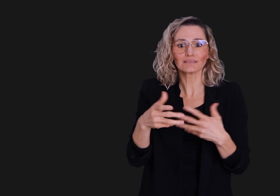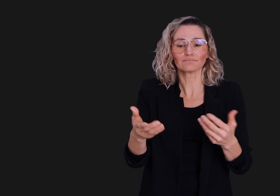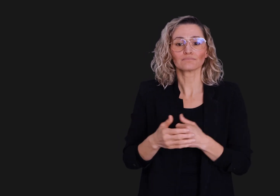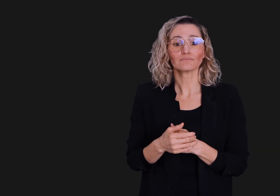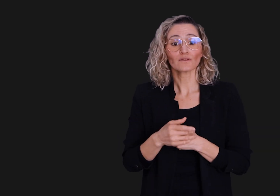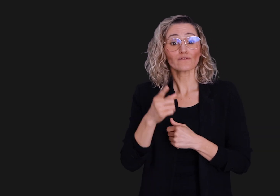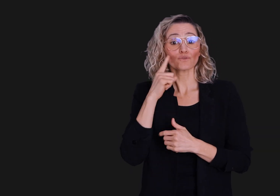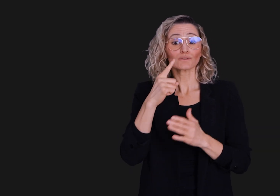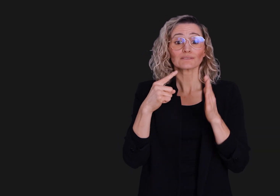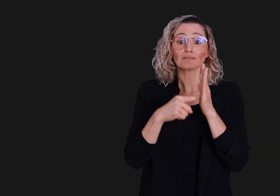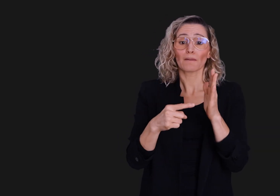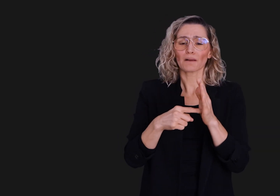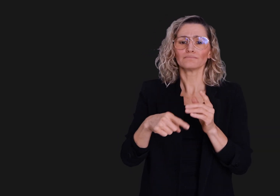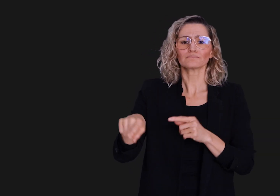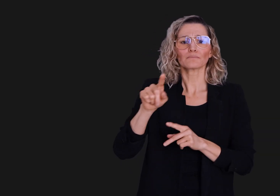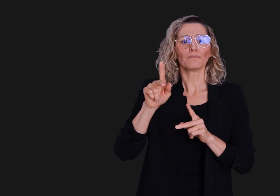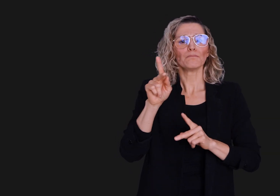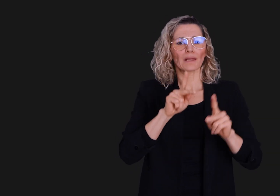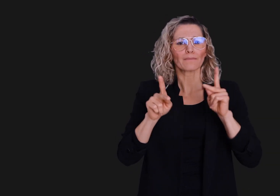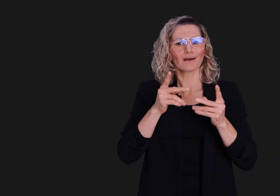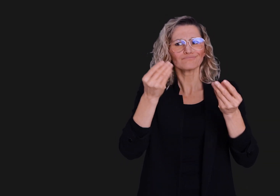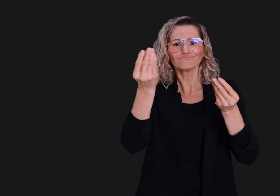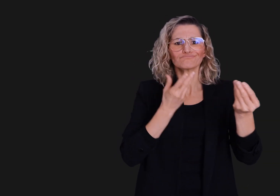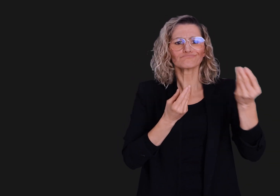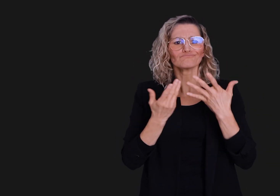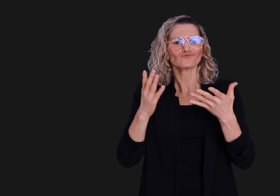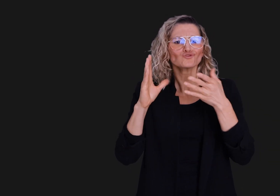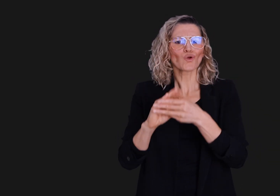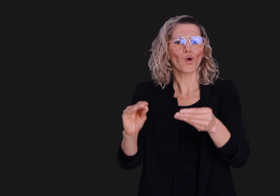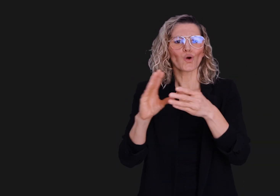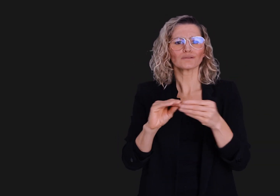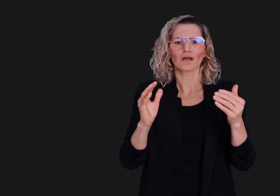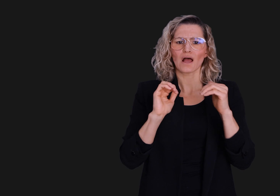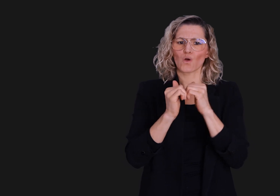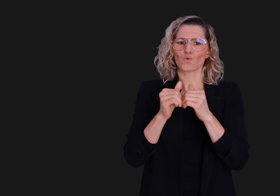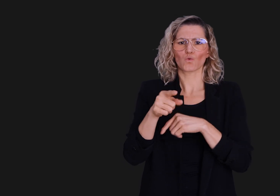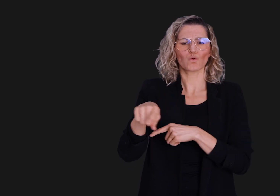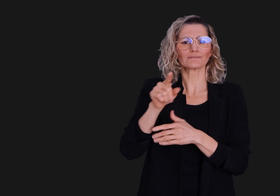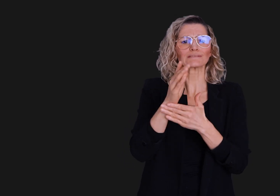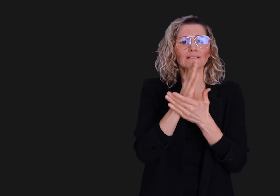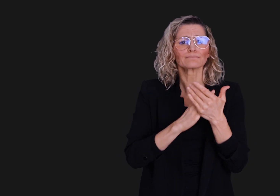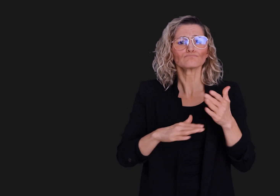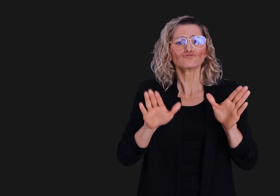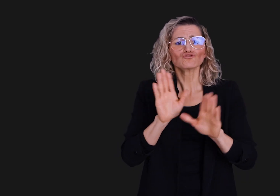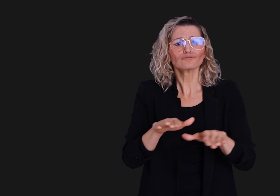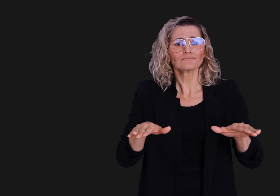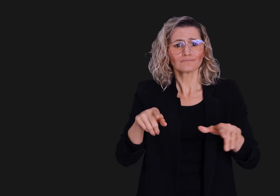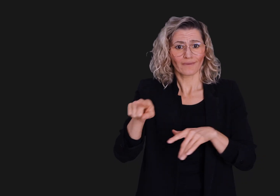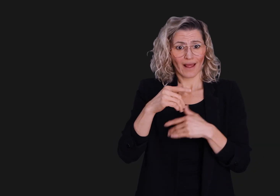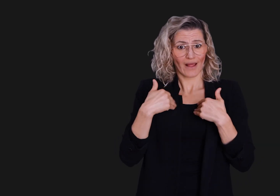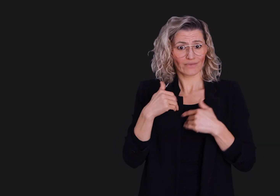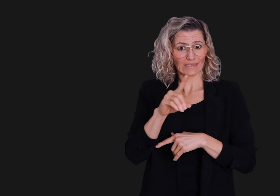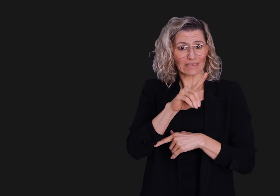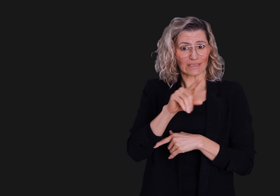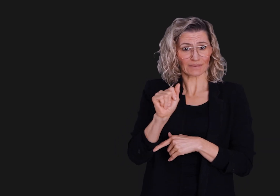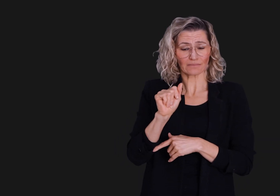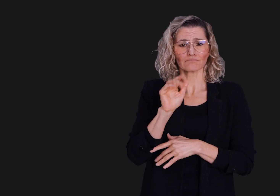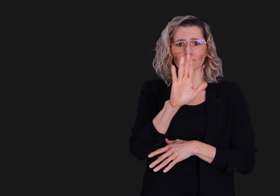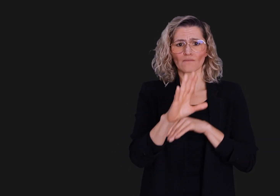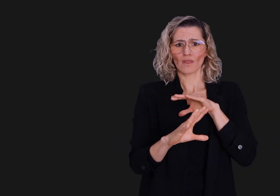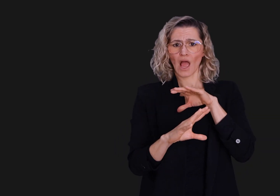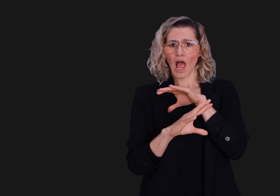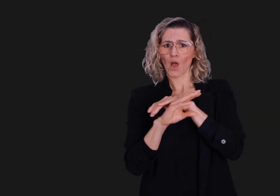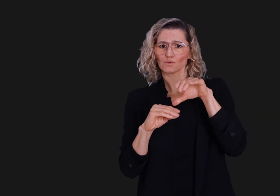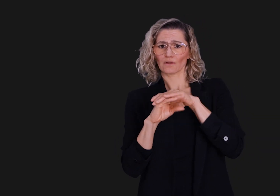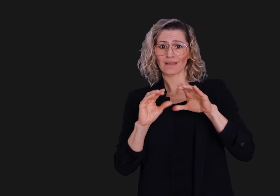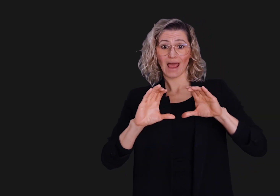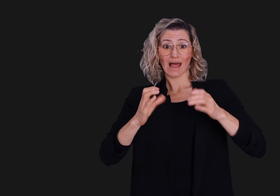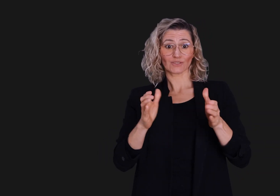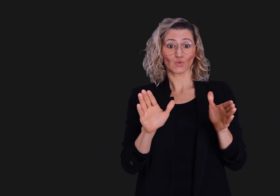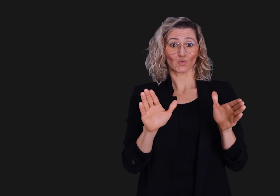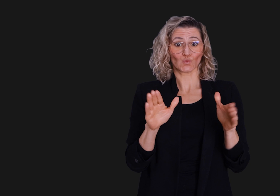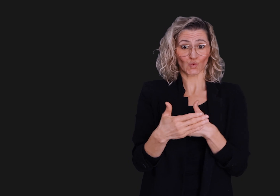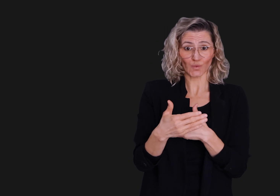For example, people shared stories of how some children with disabilities could not take part in school activities